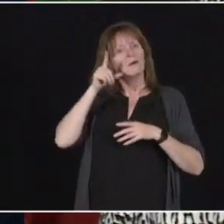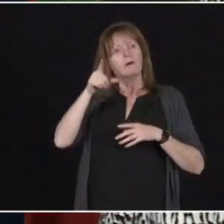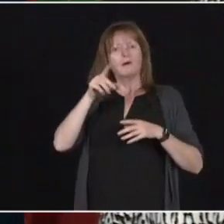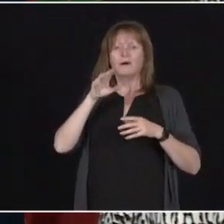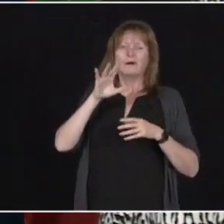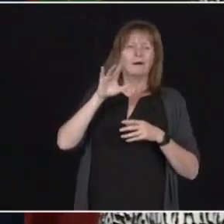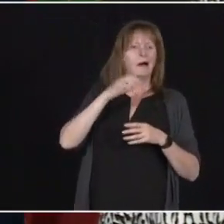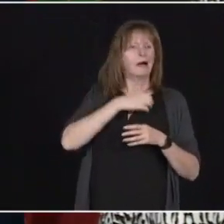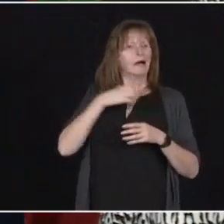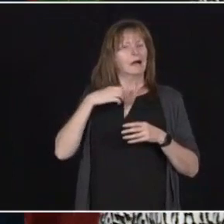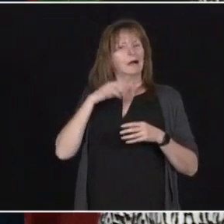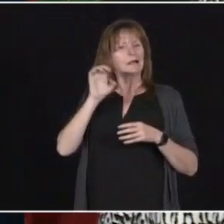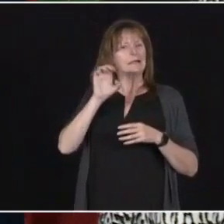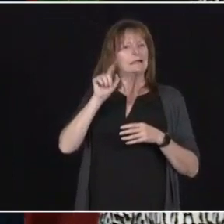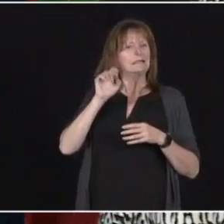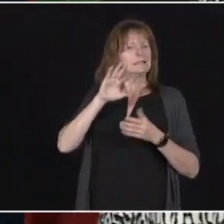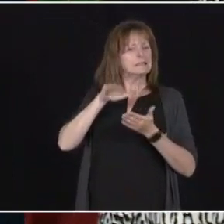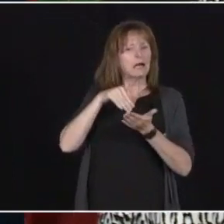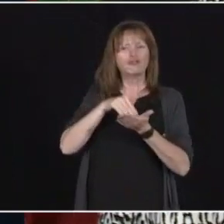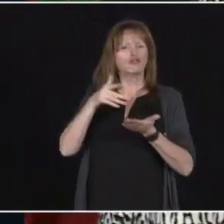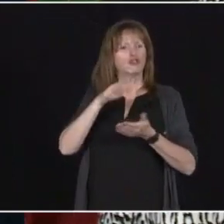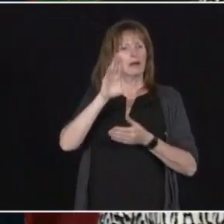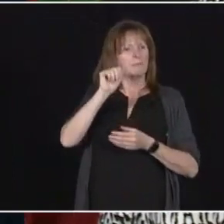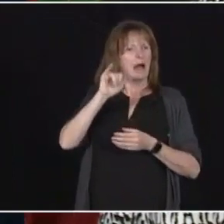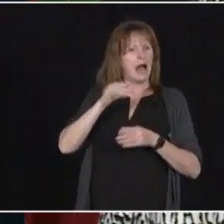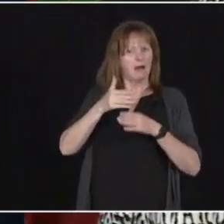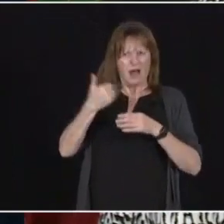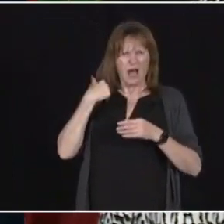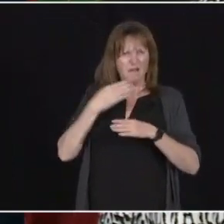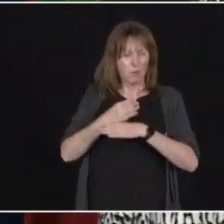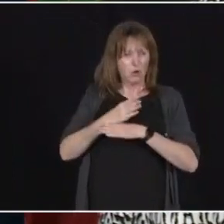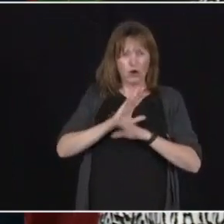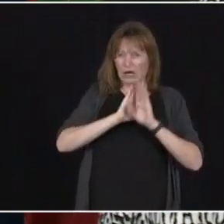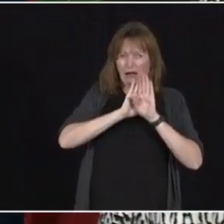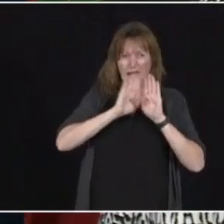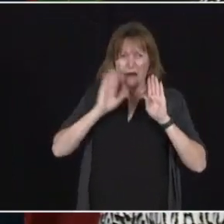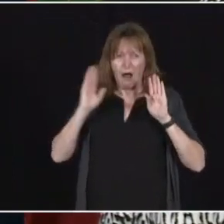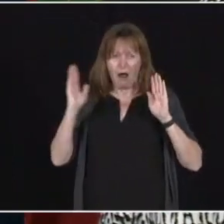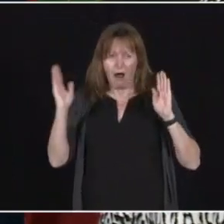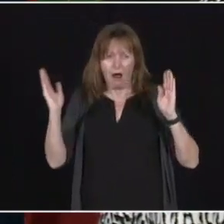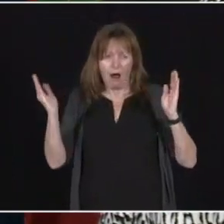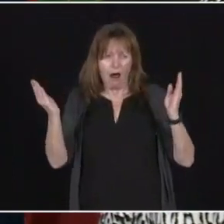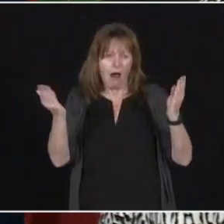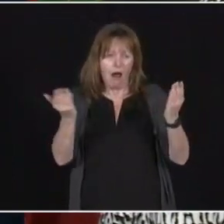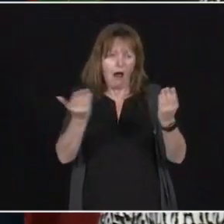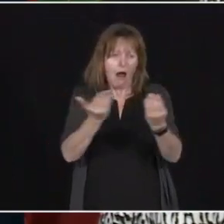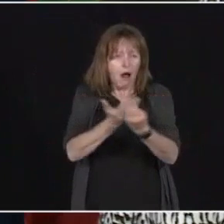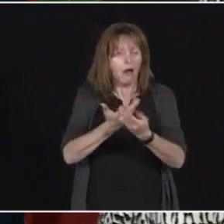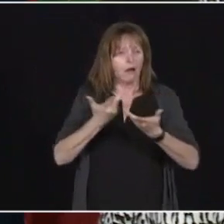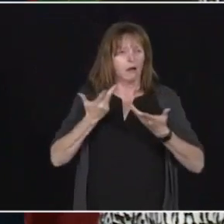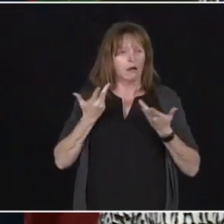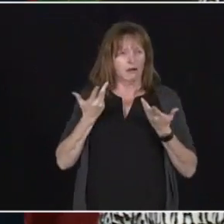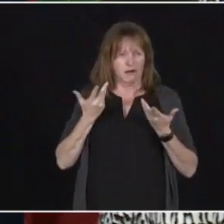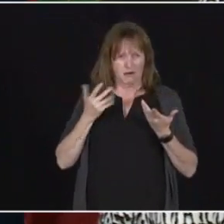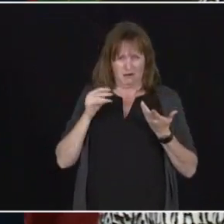As boarding up your Windows with sheets of plywood basically wrapped all the way around the ground floor of the Eaton Centre, do you consider